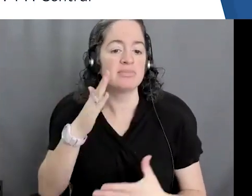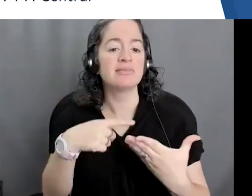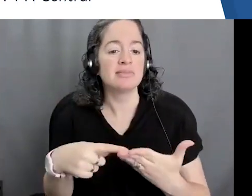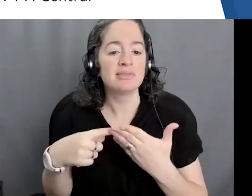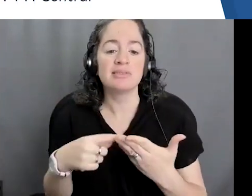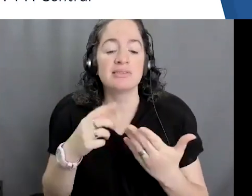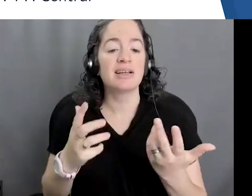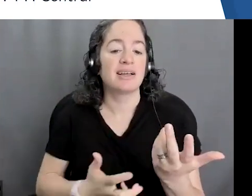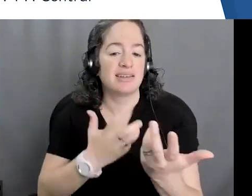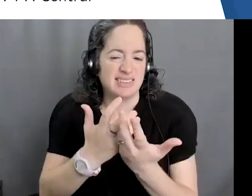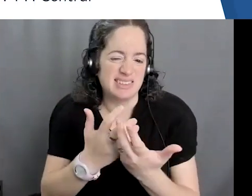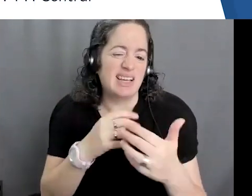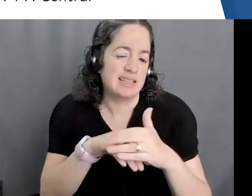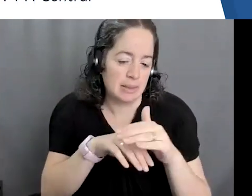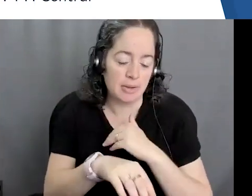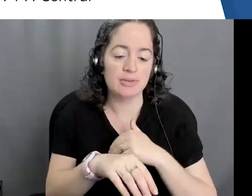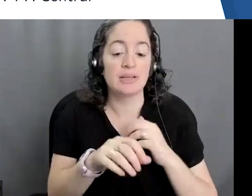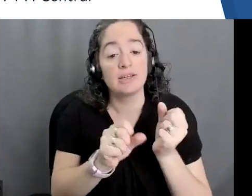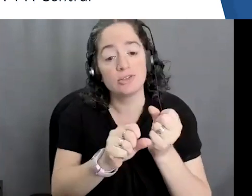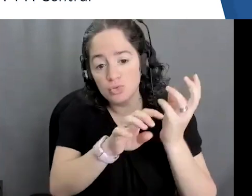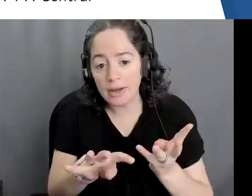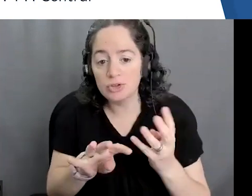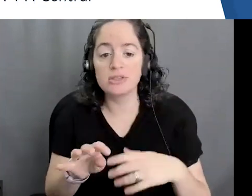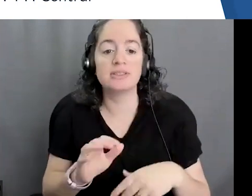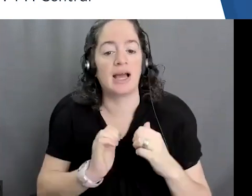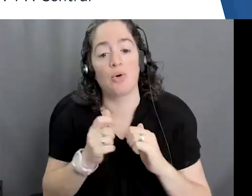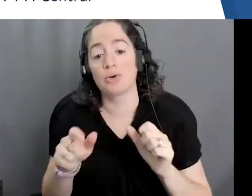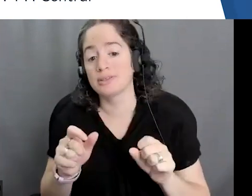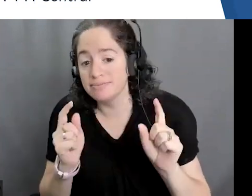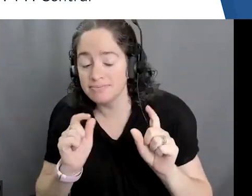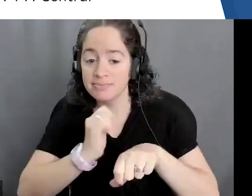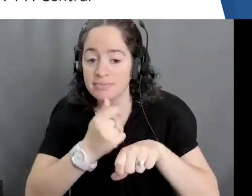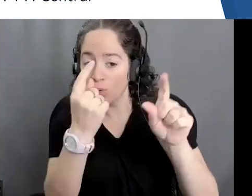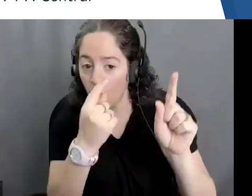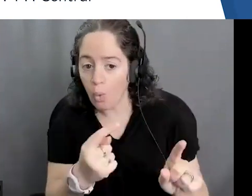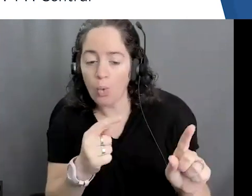This will be a time where you can come. We're going to have a little bit of presentation,